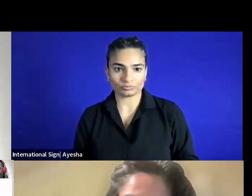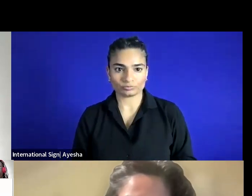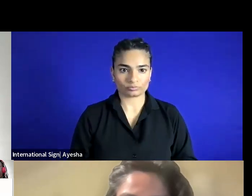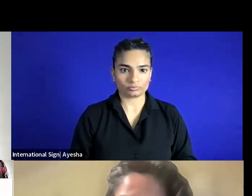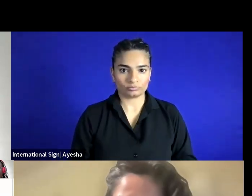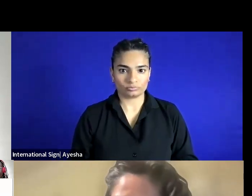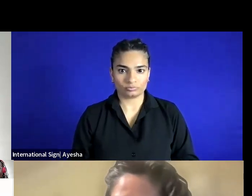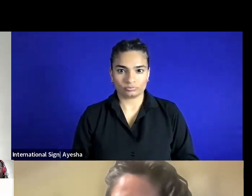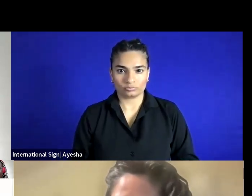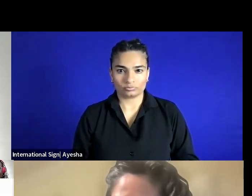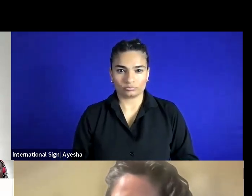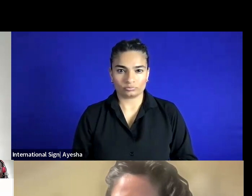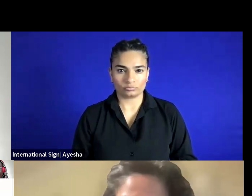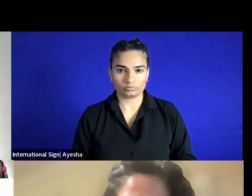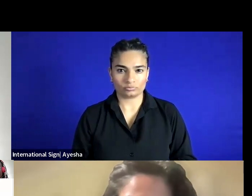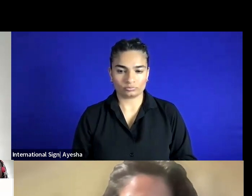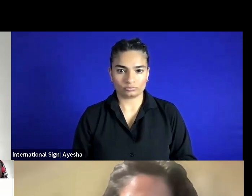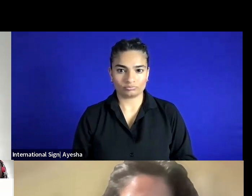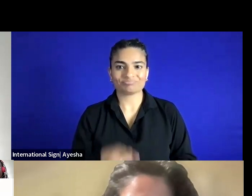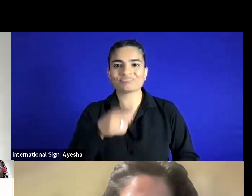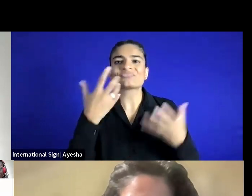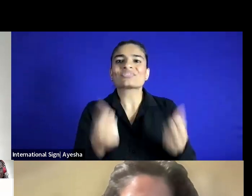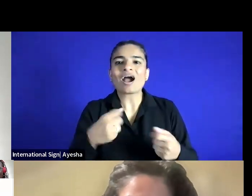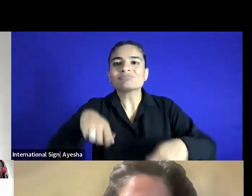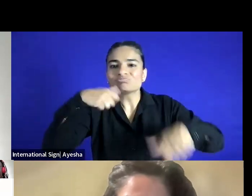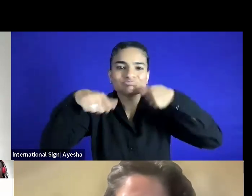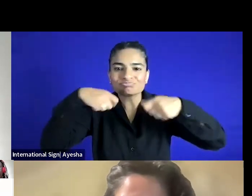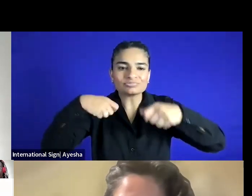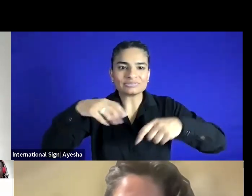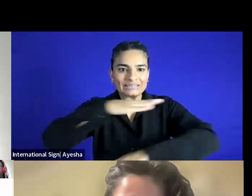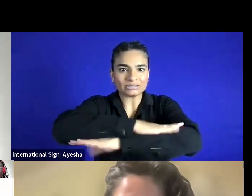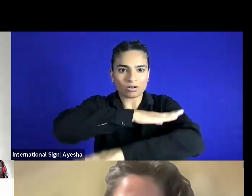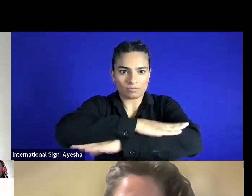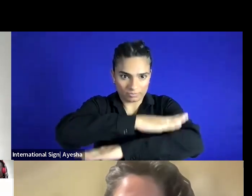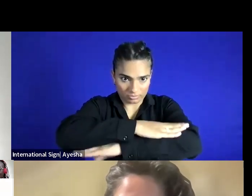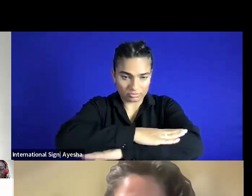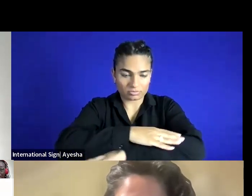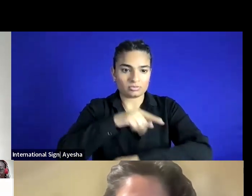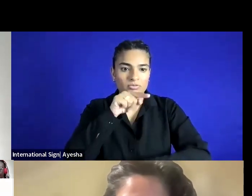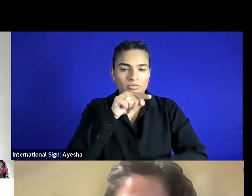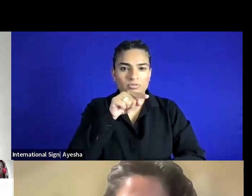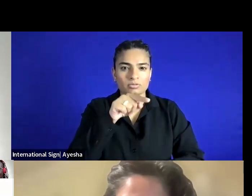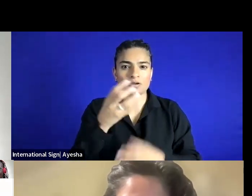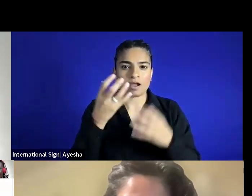So, already in the chat, there's some, conversations that has been going on that, oh, I'm coming from this place.